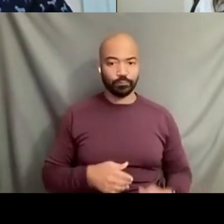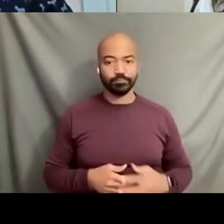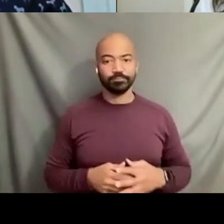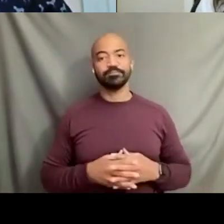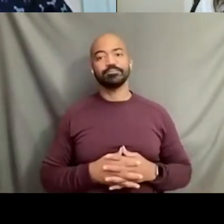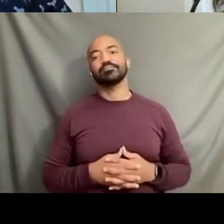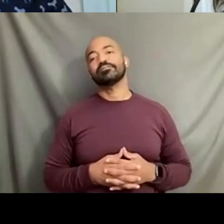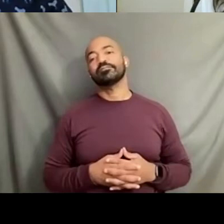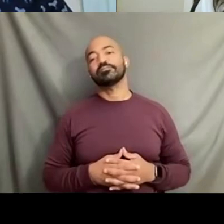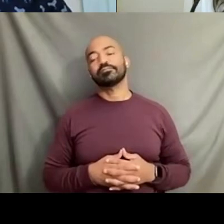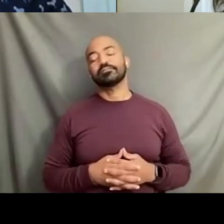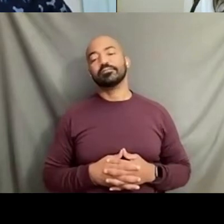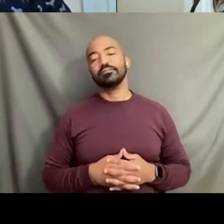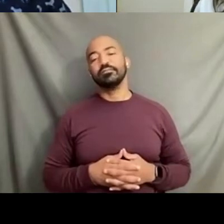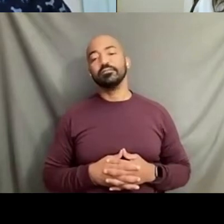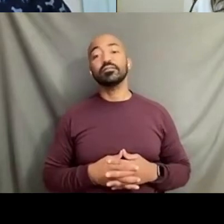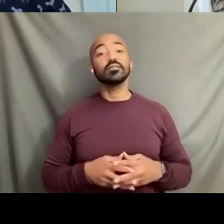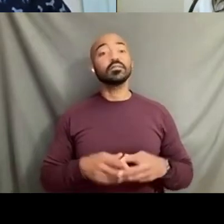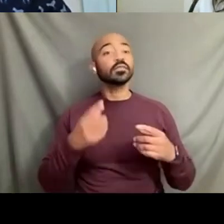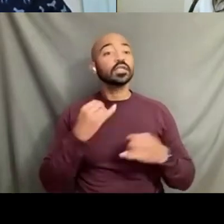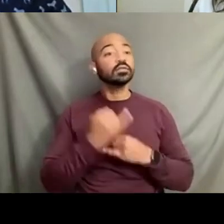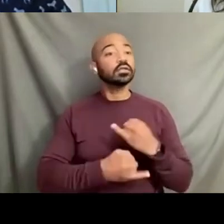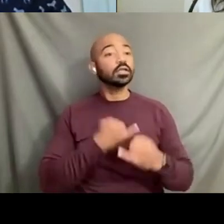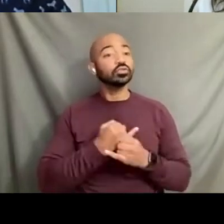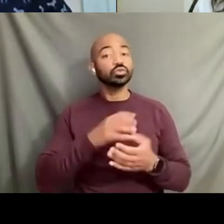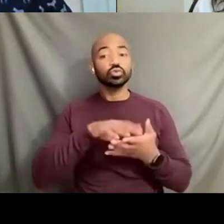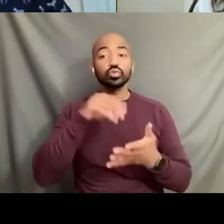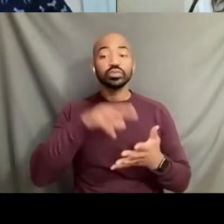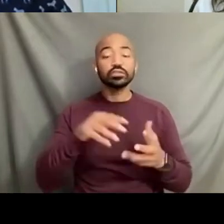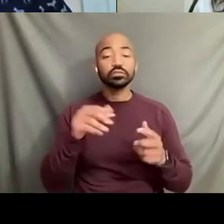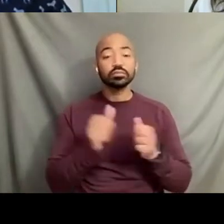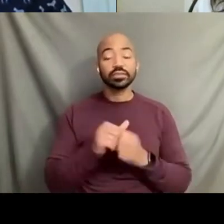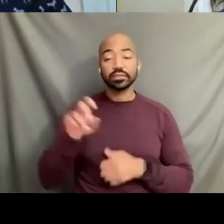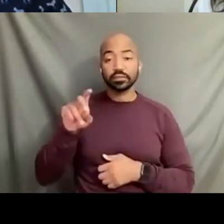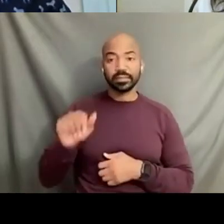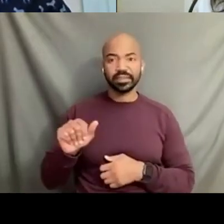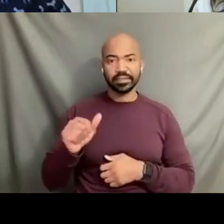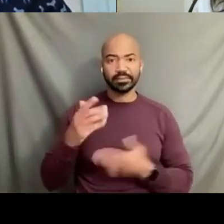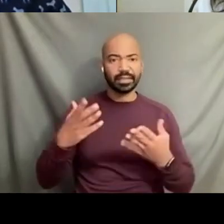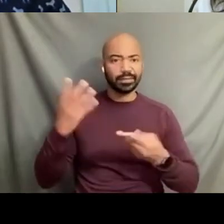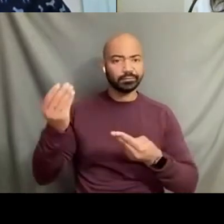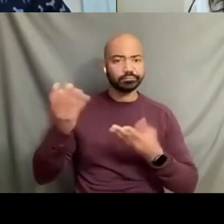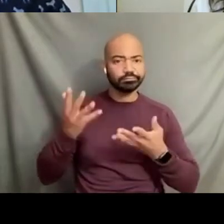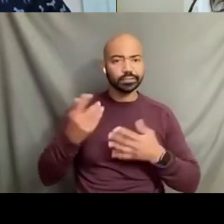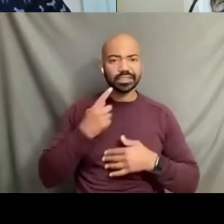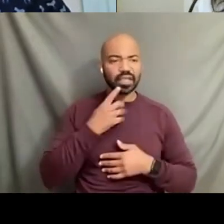international students with disabilities might be told that they have equal opportunity to attend